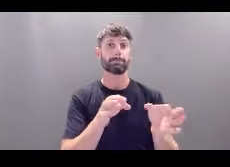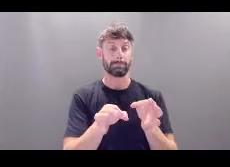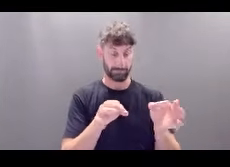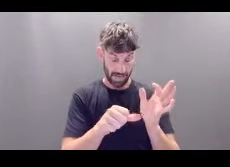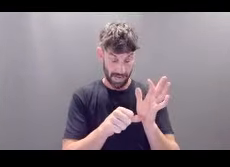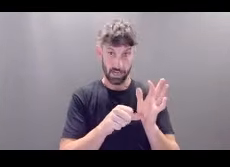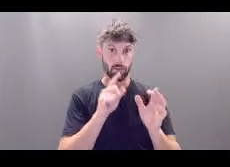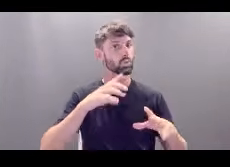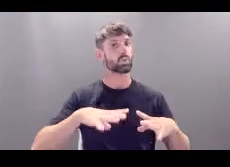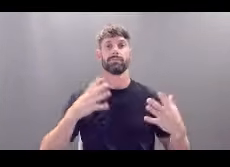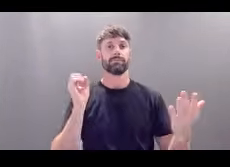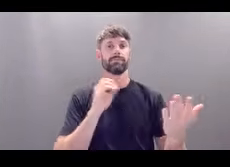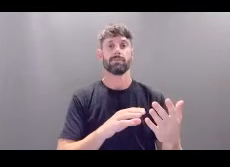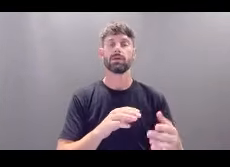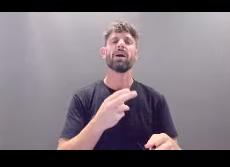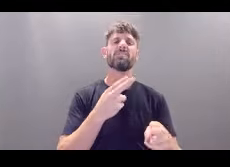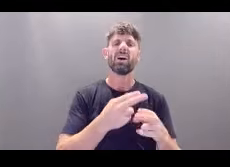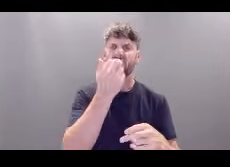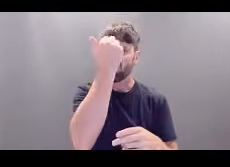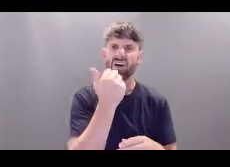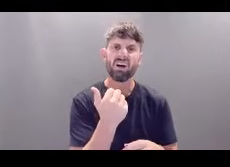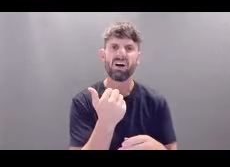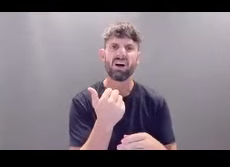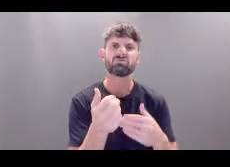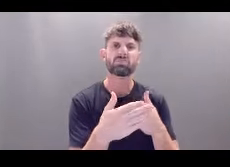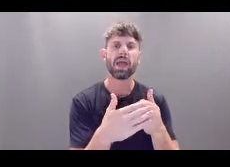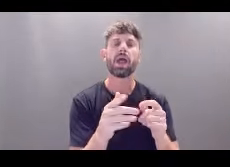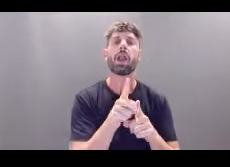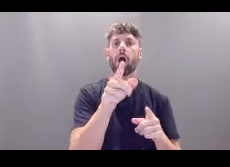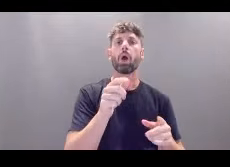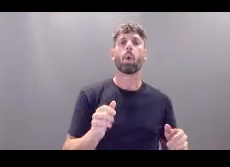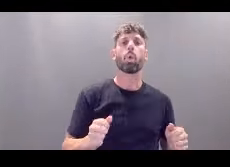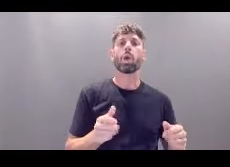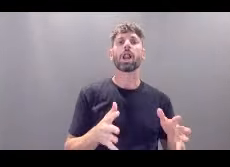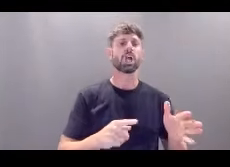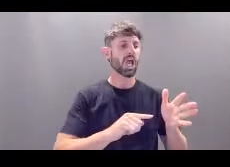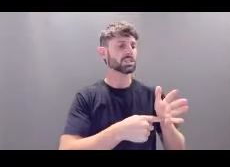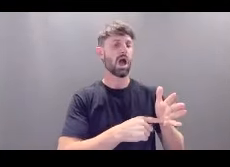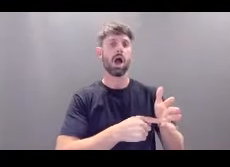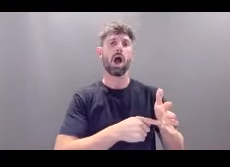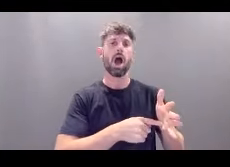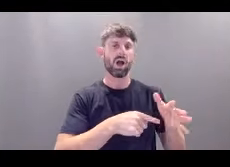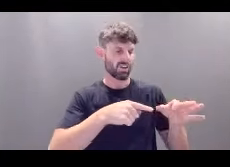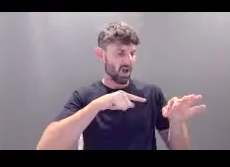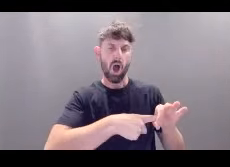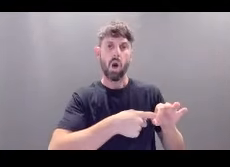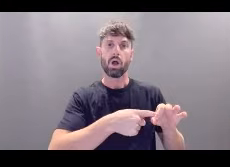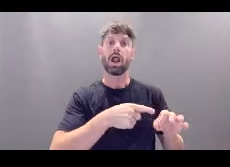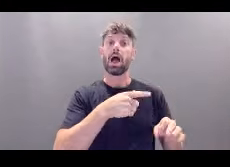For small repairs like a tyre puncture, we include funding in the Core Consumables budget.